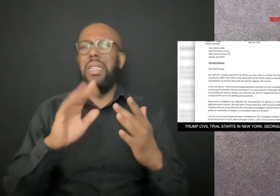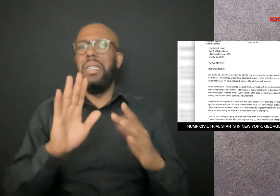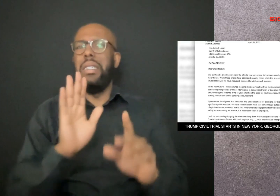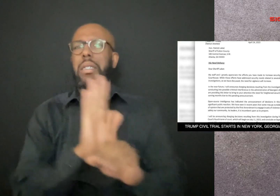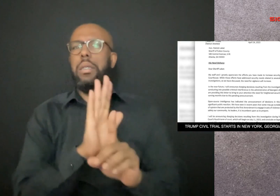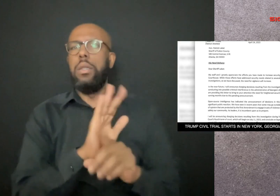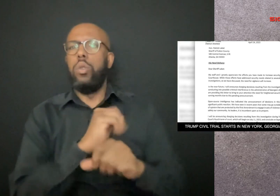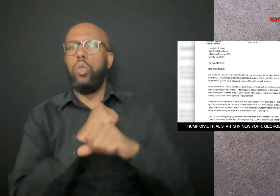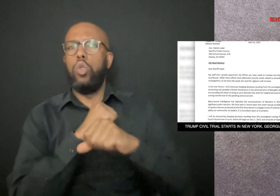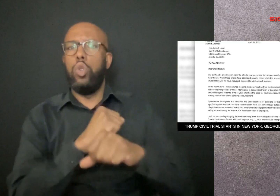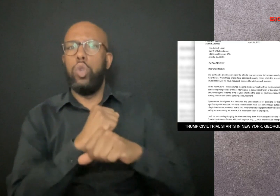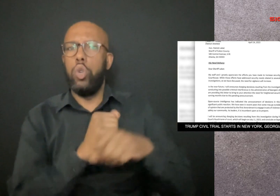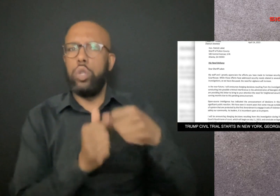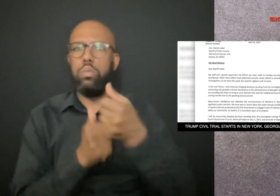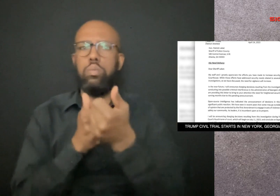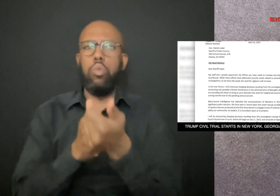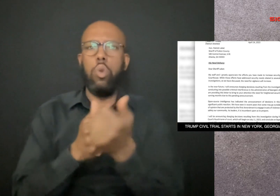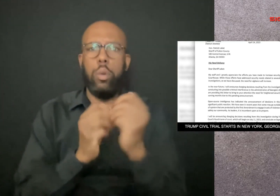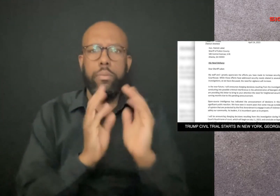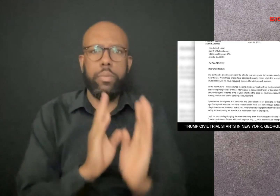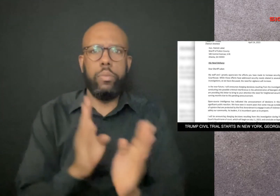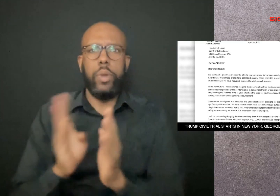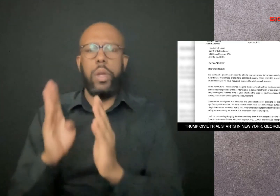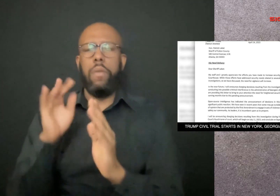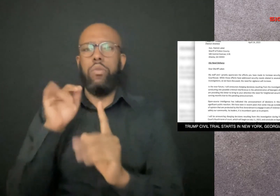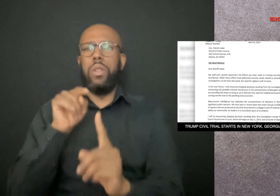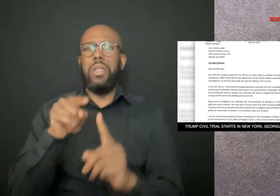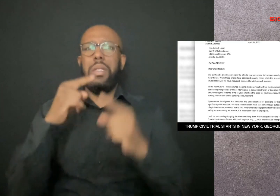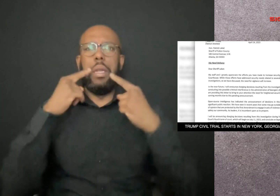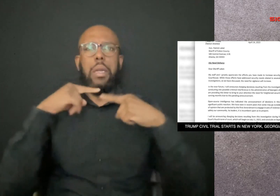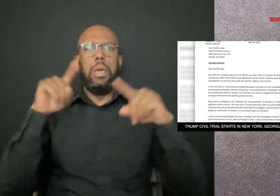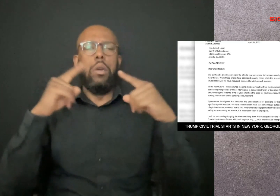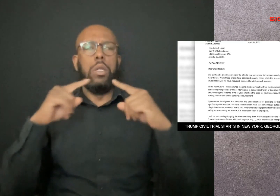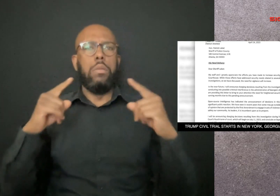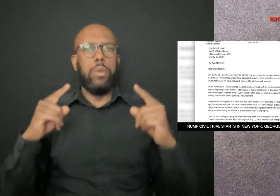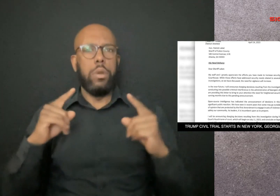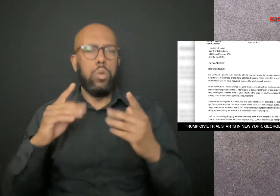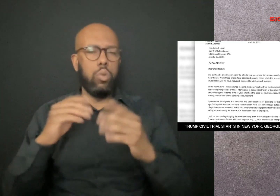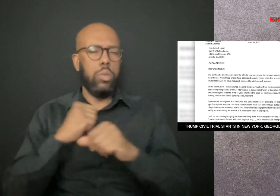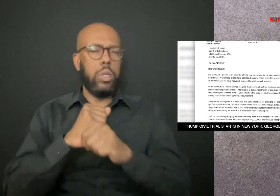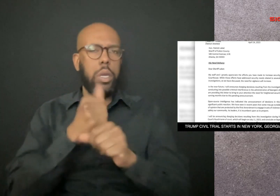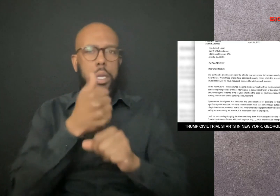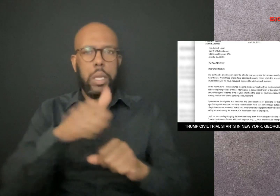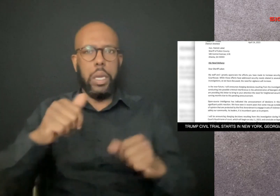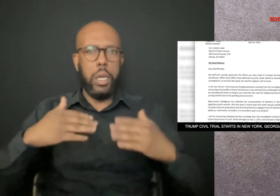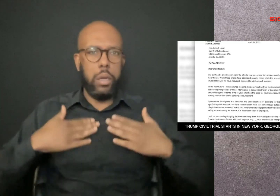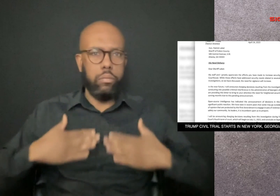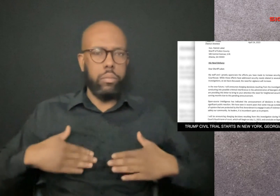which means the need for heightened security and preparedness before the announcement